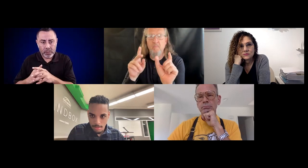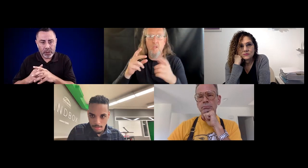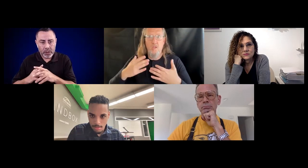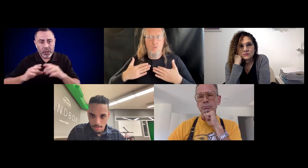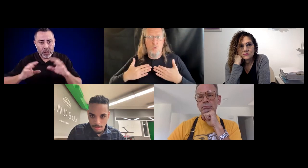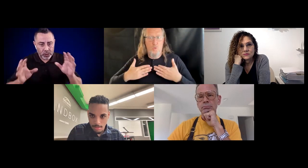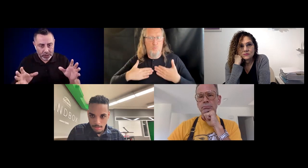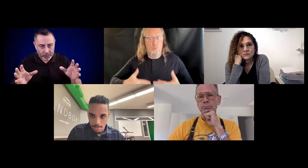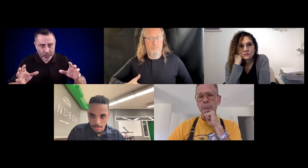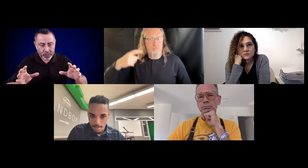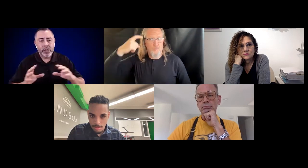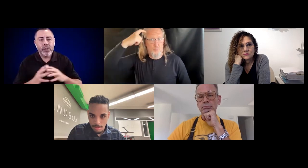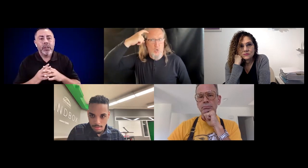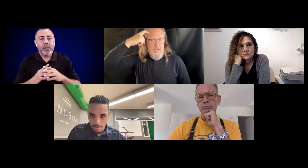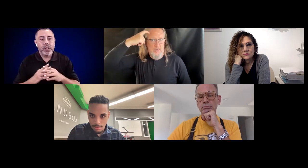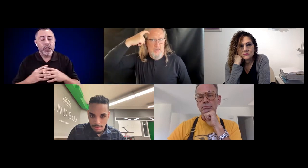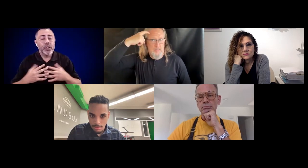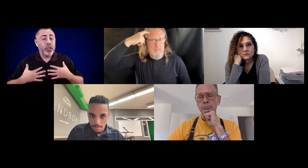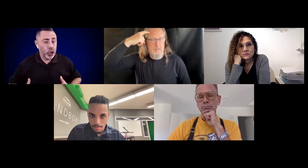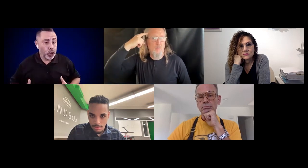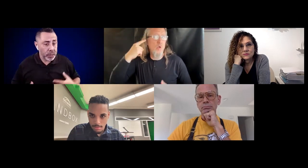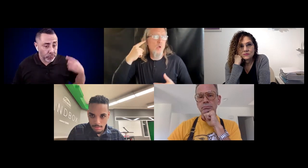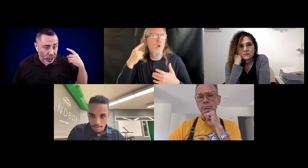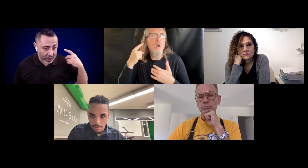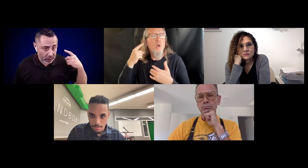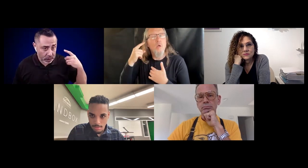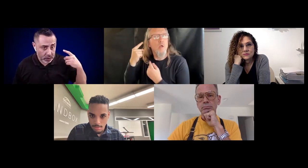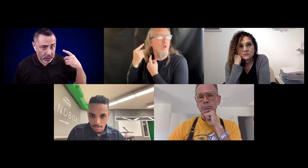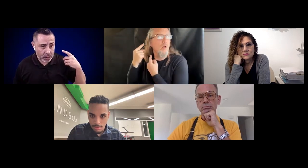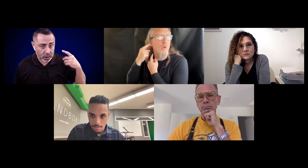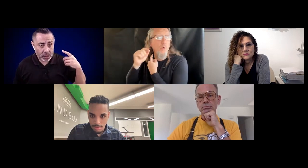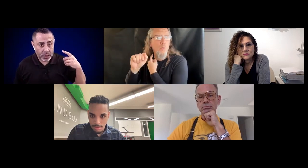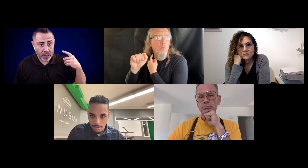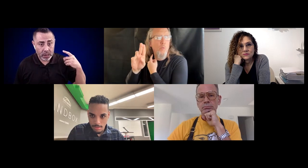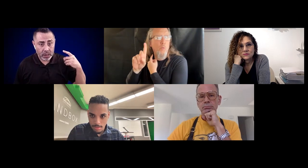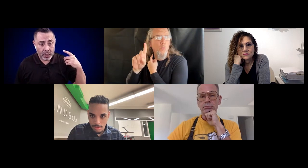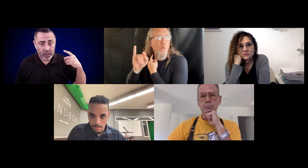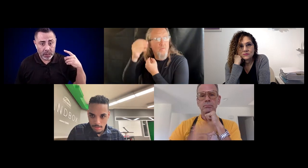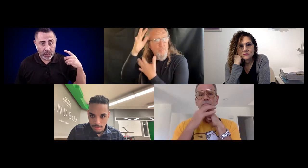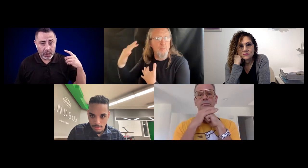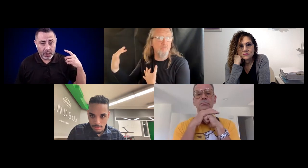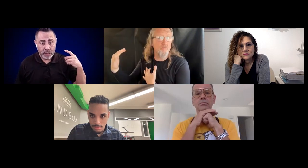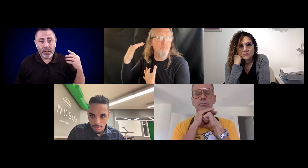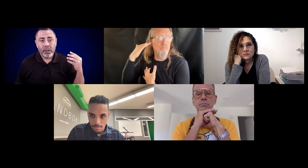Okay, the human brain